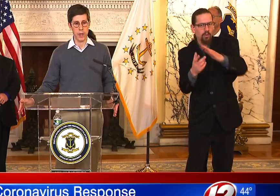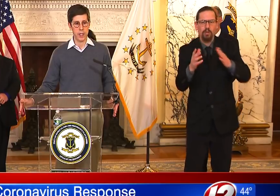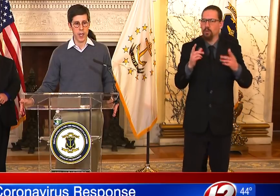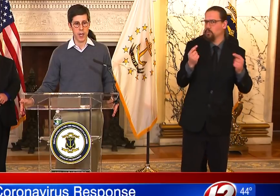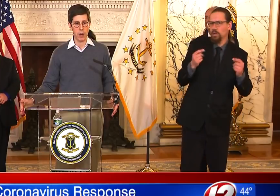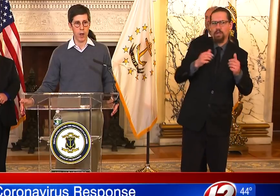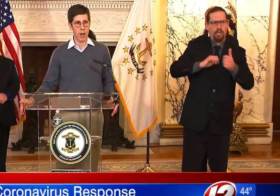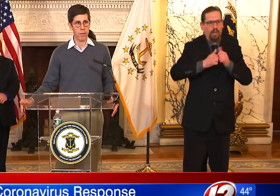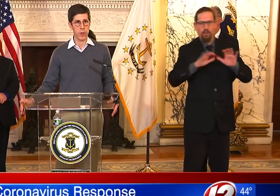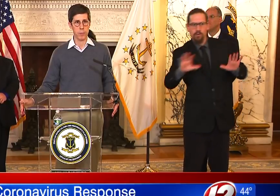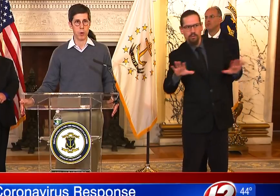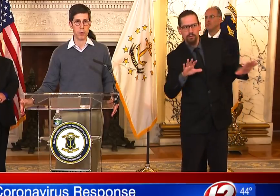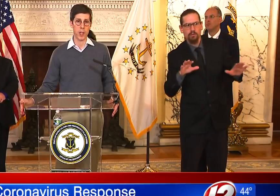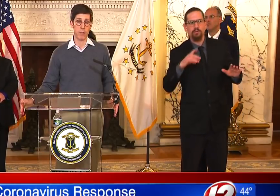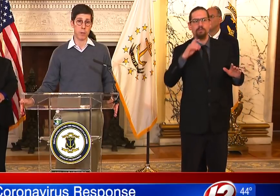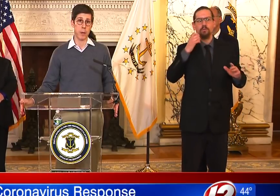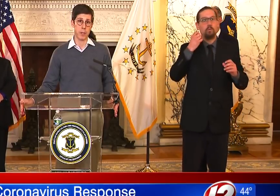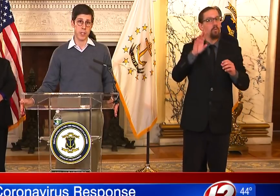SORT OF TRIAL OR HEARING.